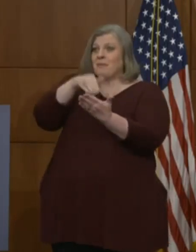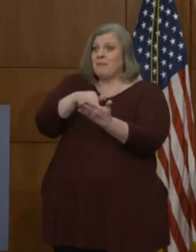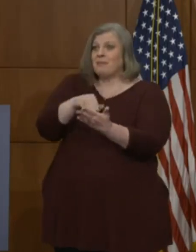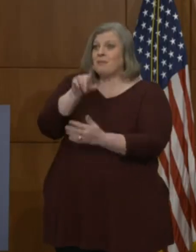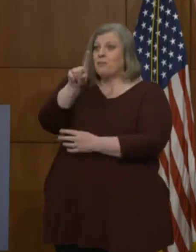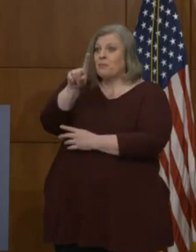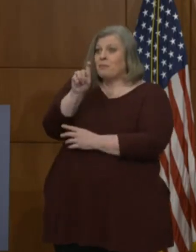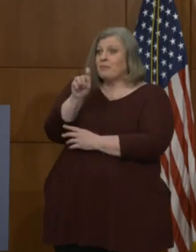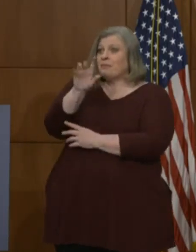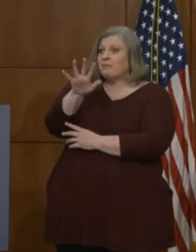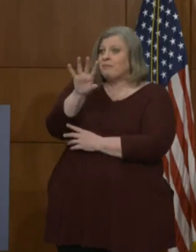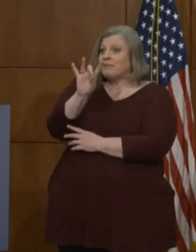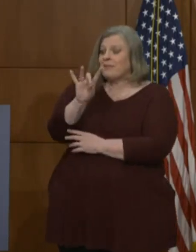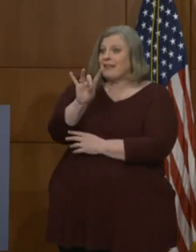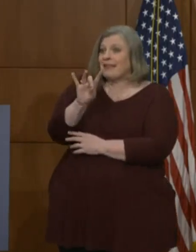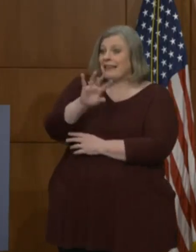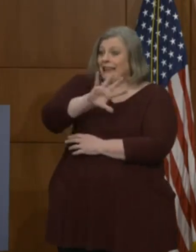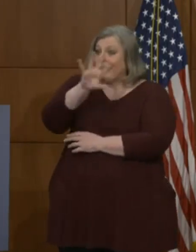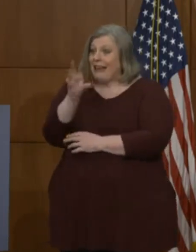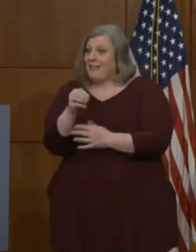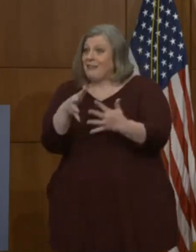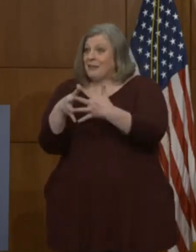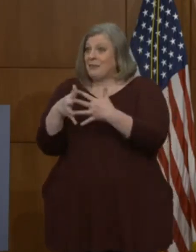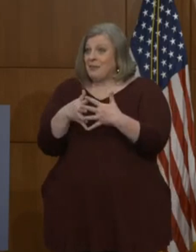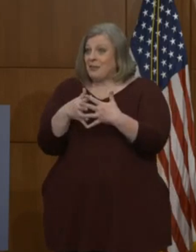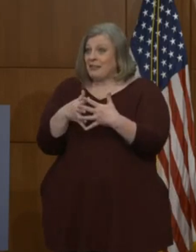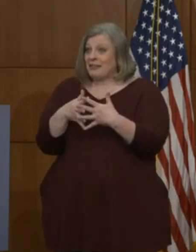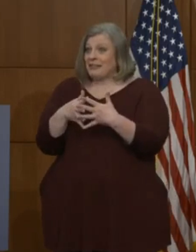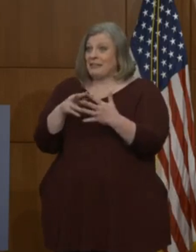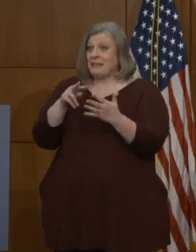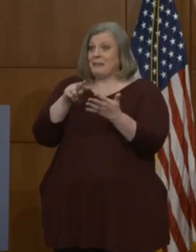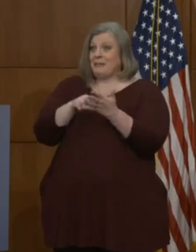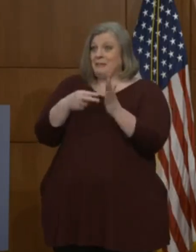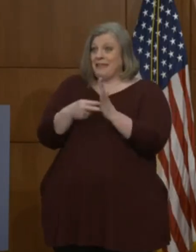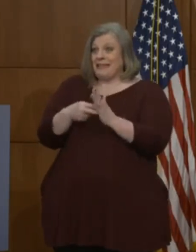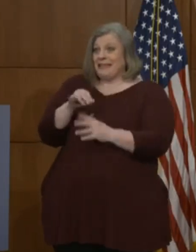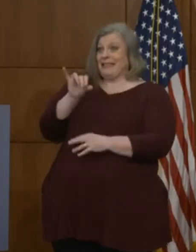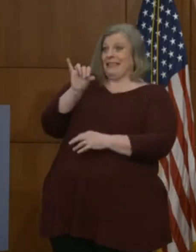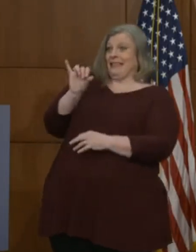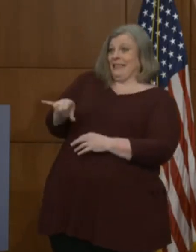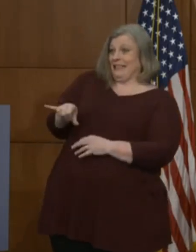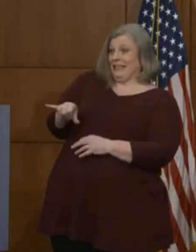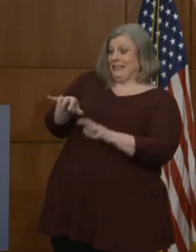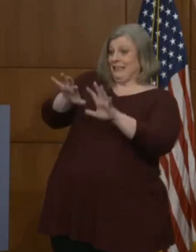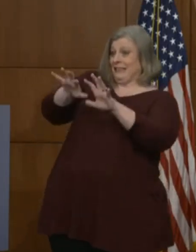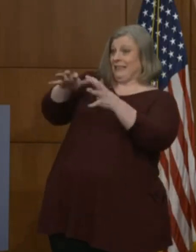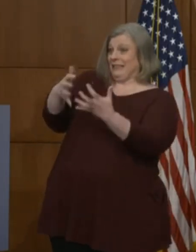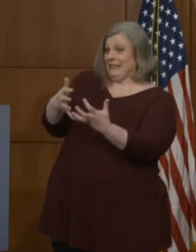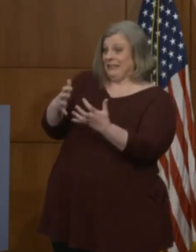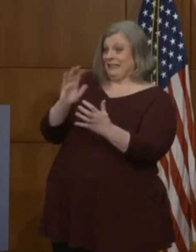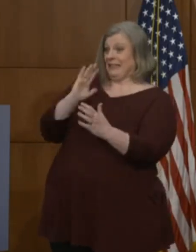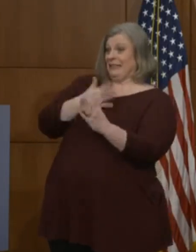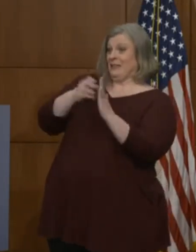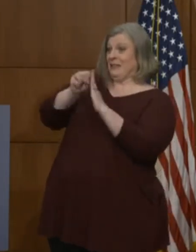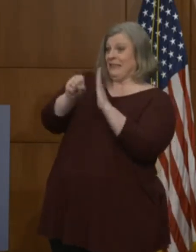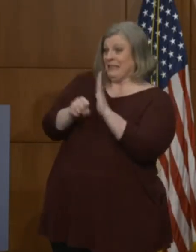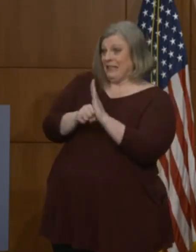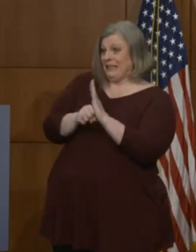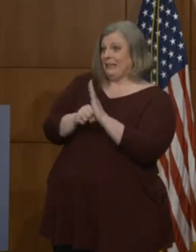ONE THOUSAND ONE HUNDRED AND FIFTY EIGHT CASES OF- COVID FIFTY EIGHT CASES OF- COVID NINETEEN AMONG AFRICAN NINETEEN AMONG AFRICAN AMERICANS MEANS THAT THAT. AMERICANS MEANS THAT THAT. POPULATION IN OUR STATE IT HAS